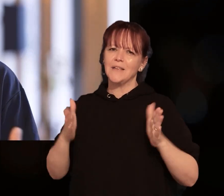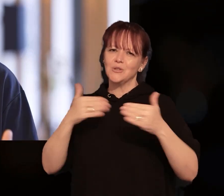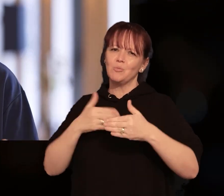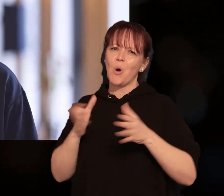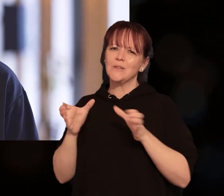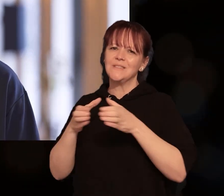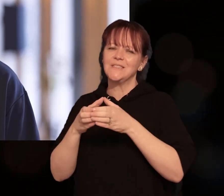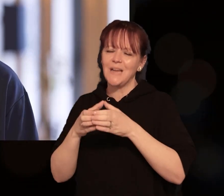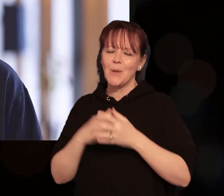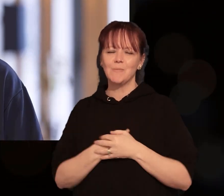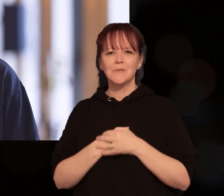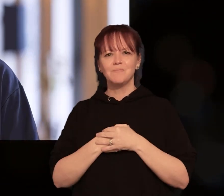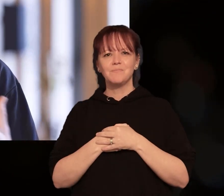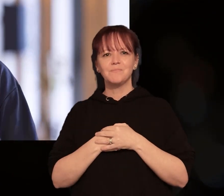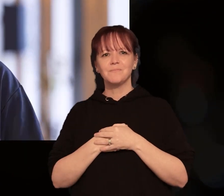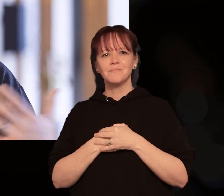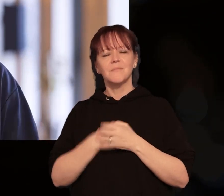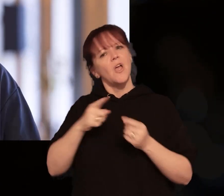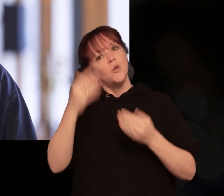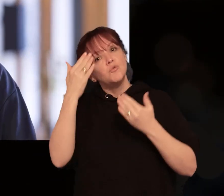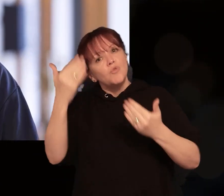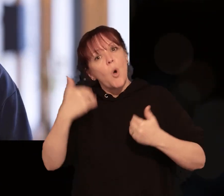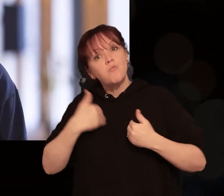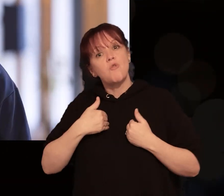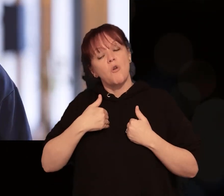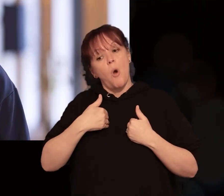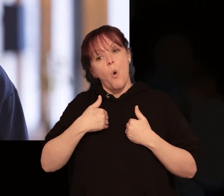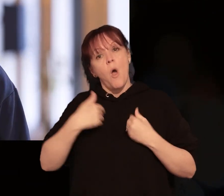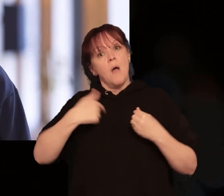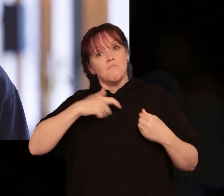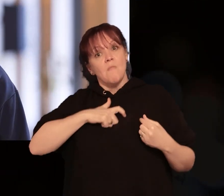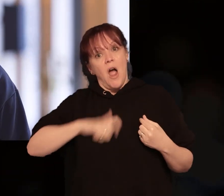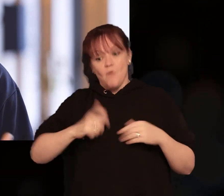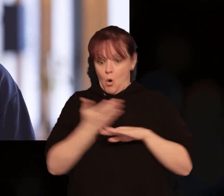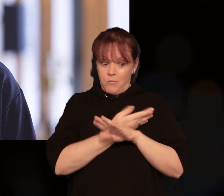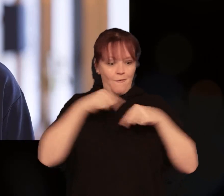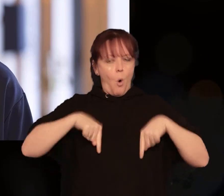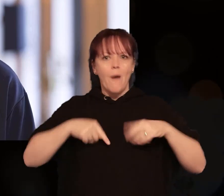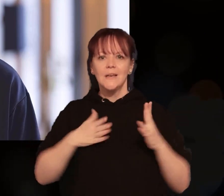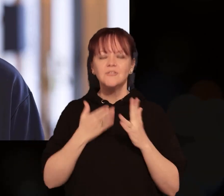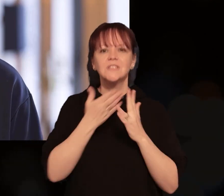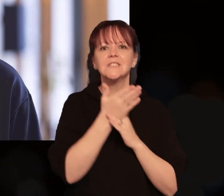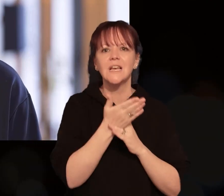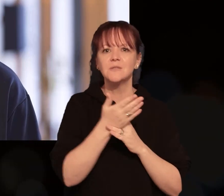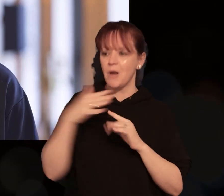For those of you who don't know, before being in accessibility, my background was in user research